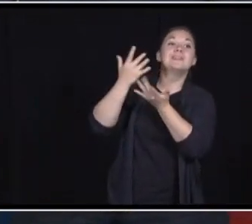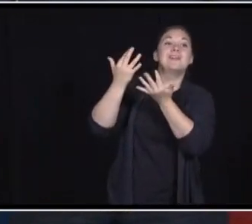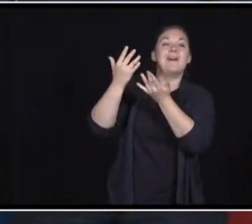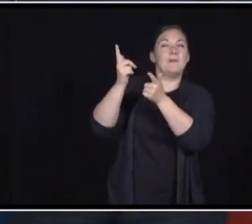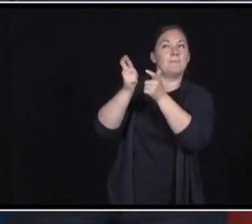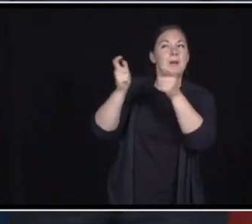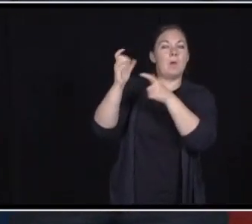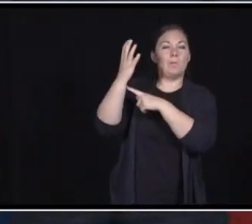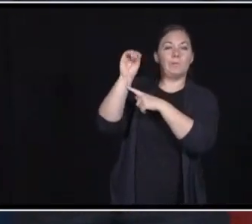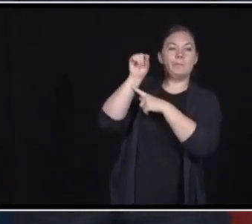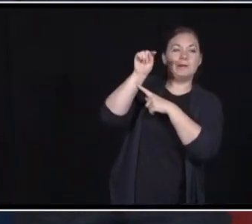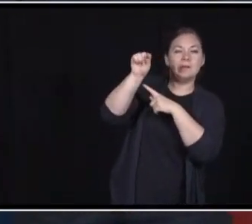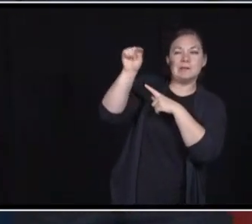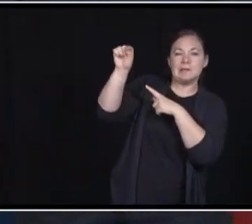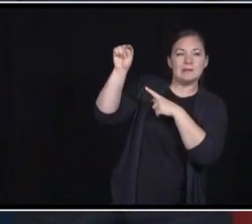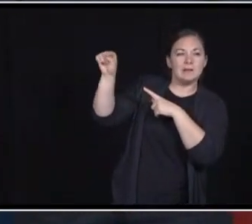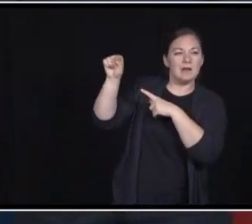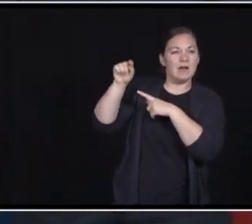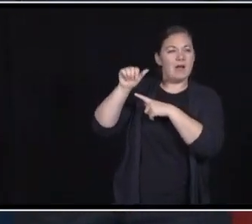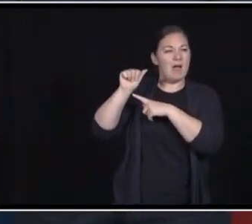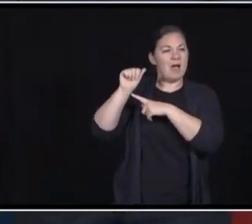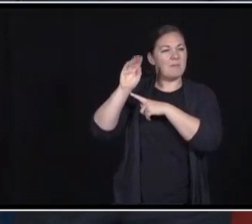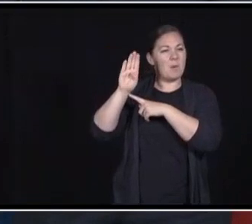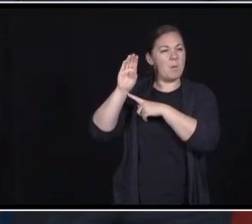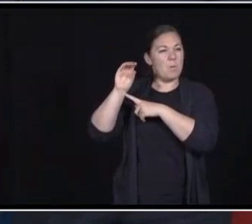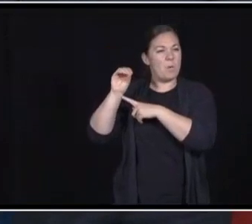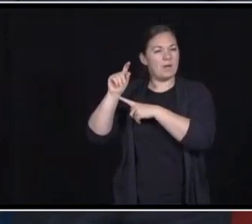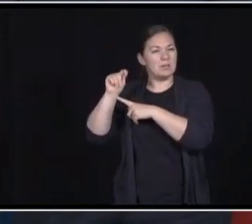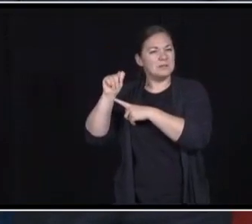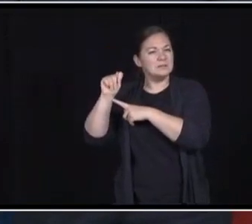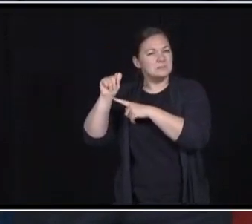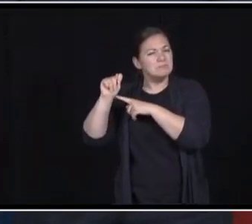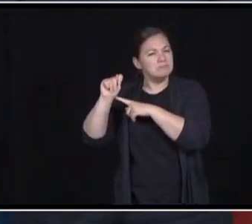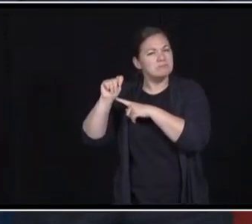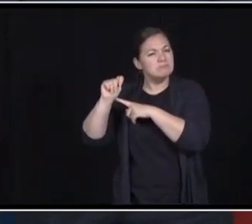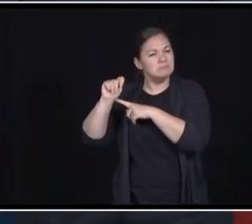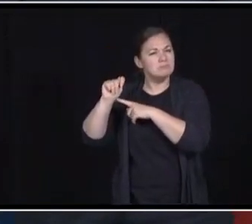It will be a massive game changer if we can get this approved.